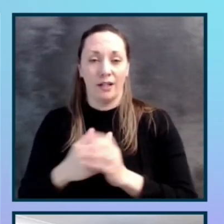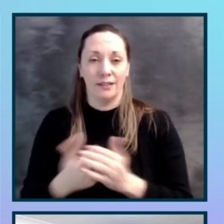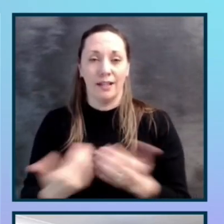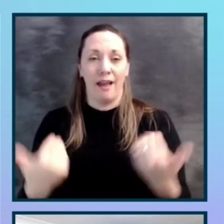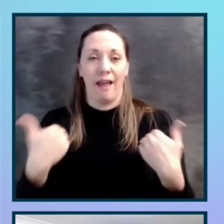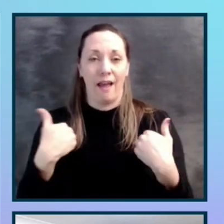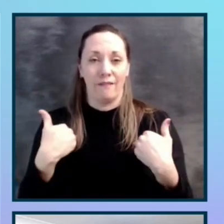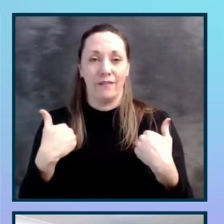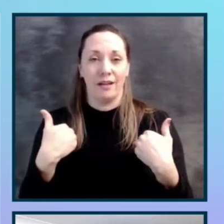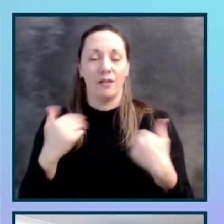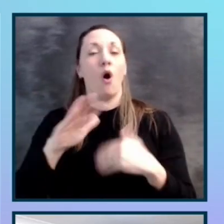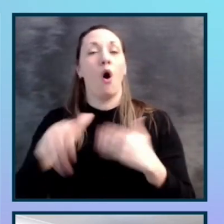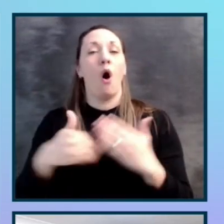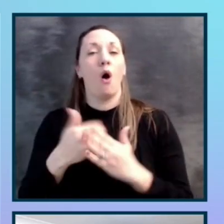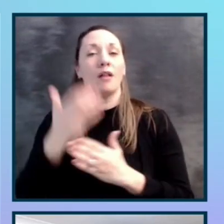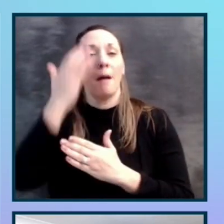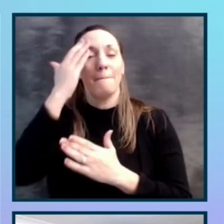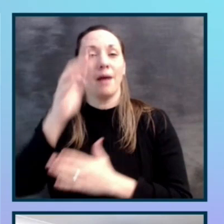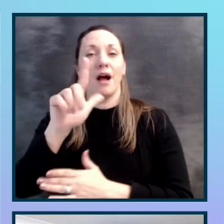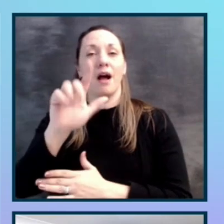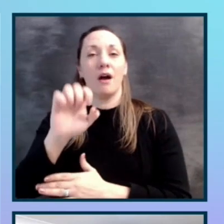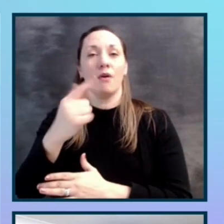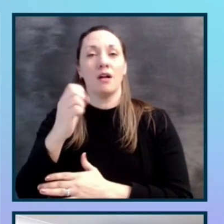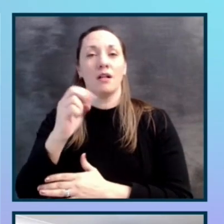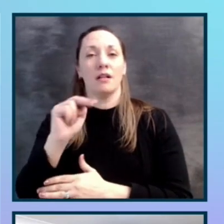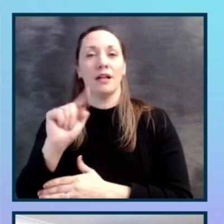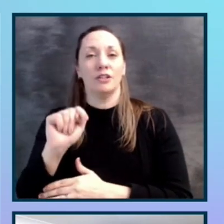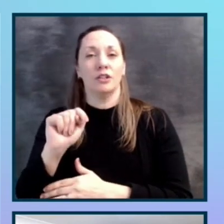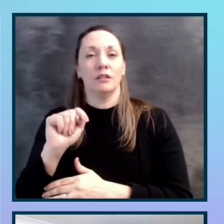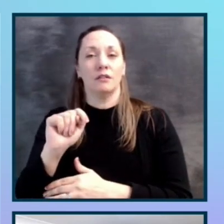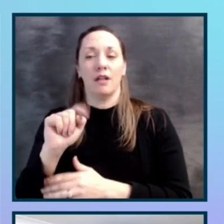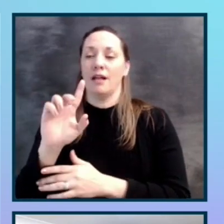all Pirate Legends together and all of that, which is a fantastic moment, but Pirate Legend